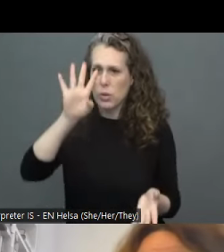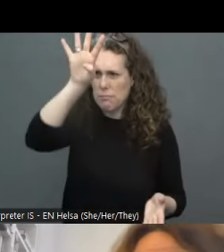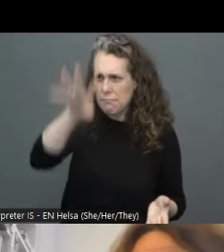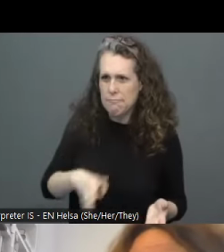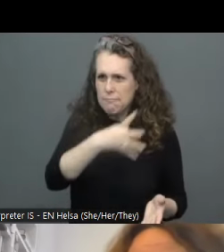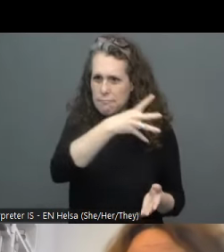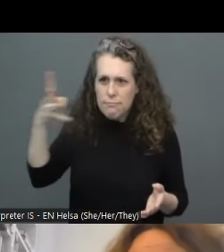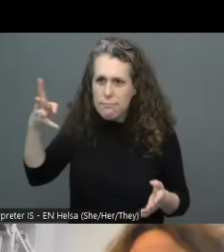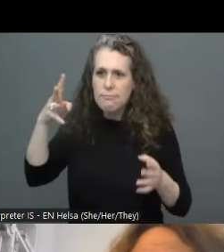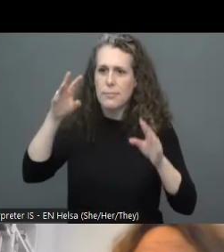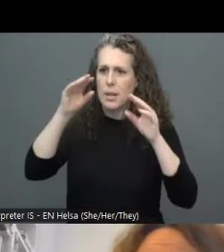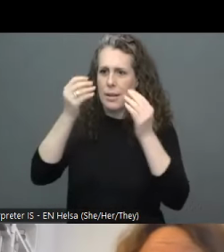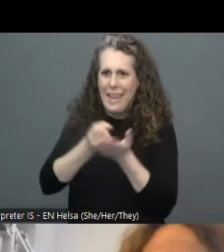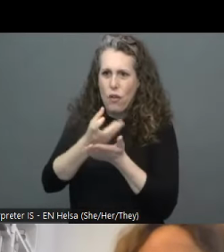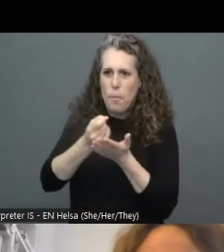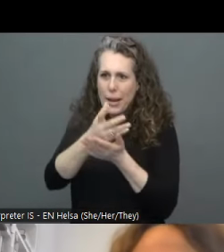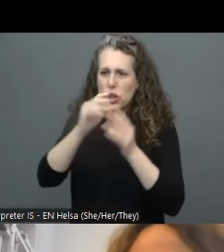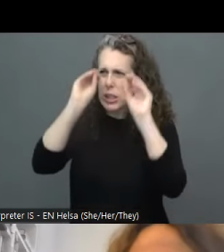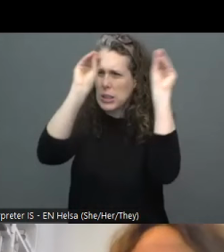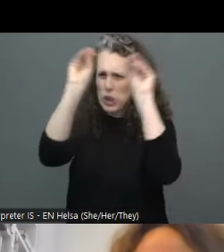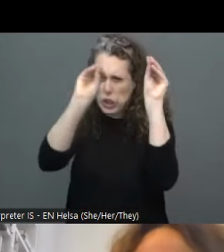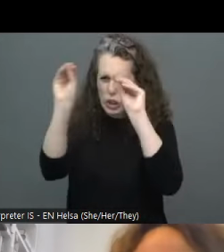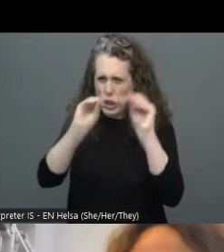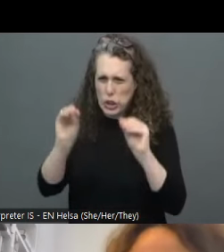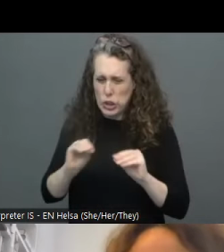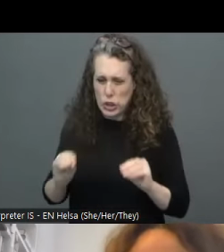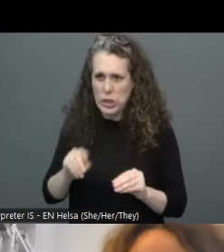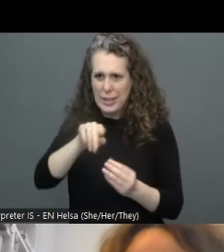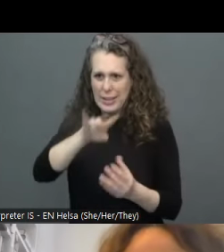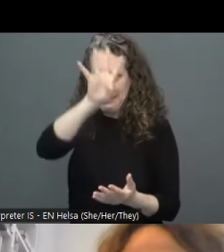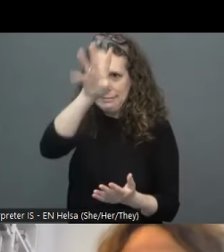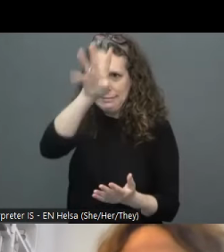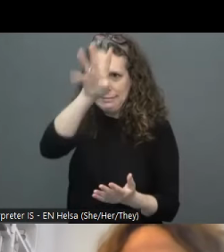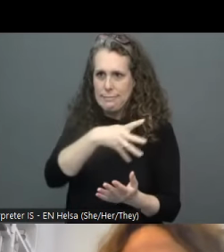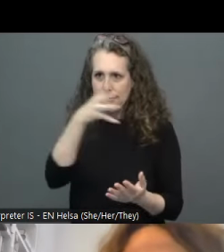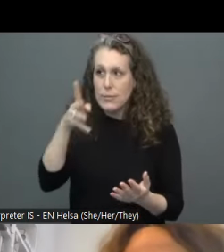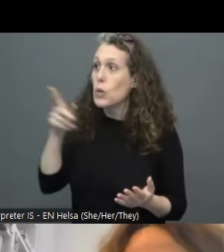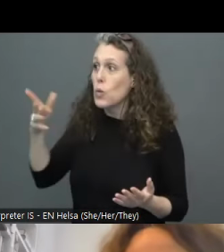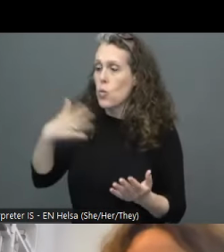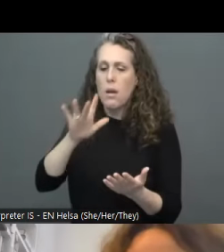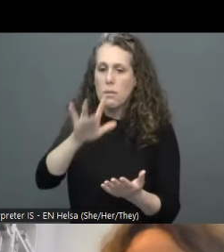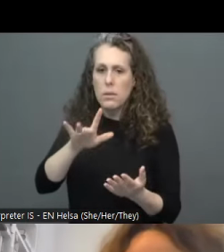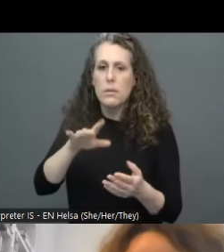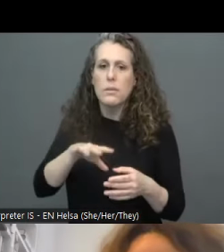contact details of the remaining 19 that were not selected for the full process.